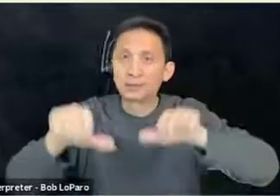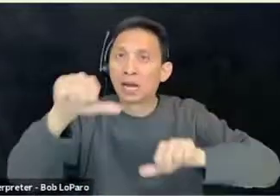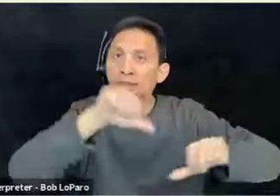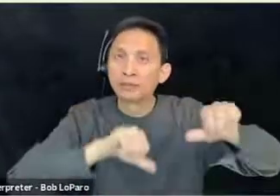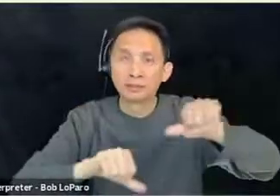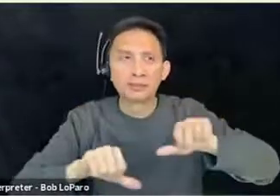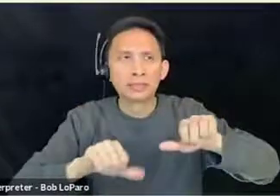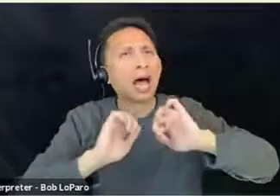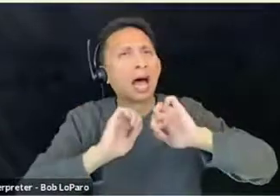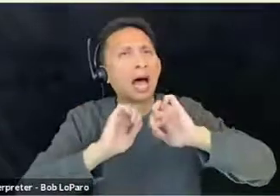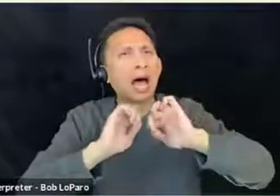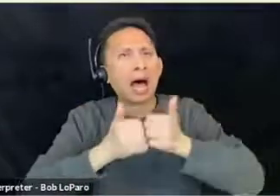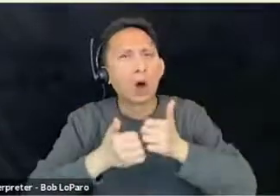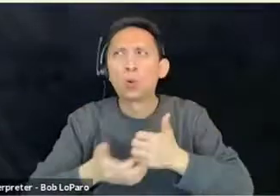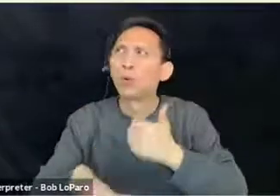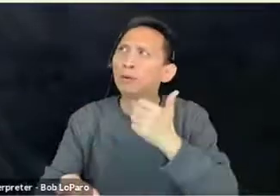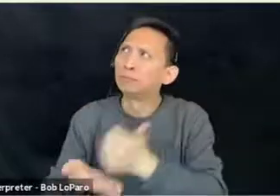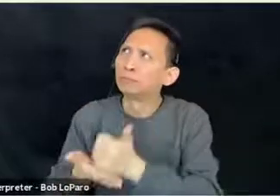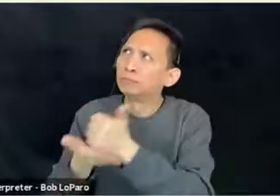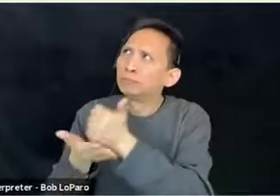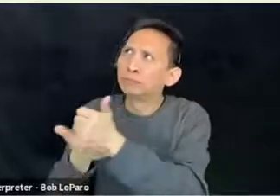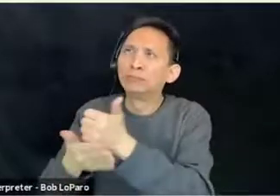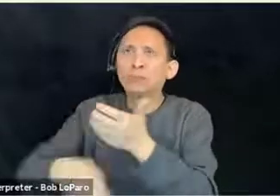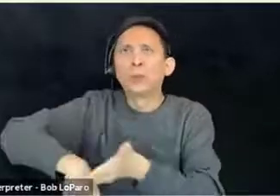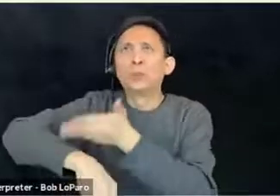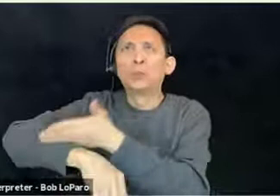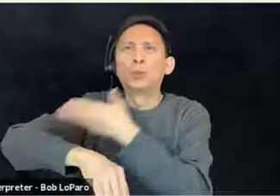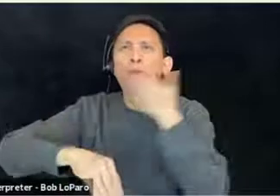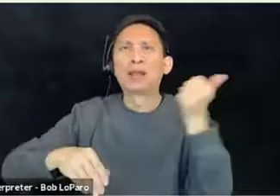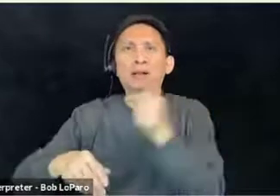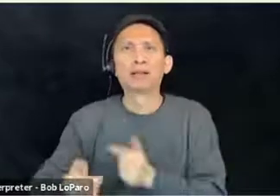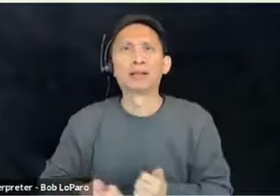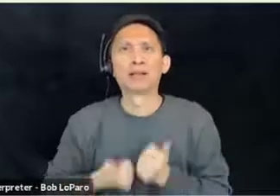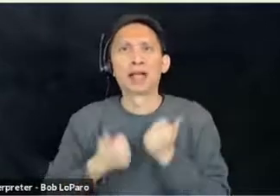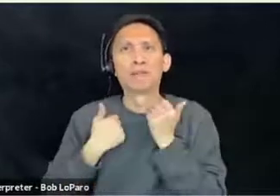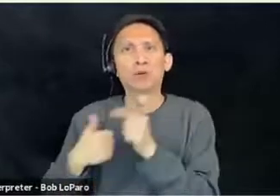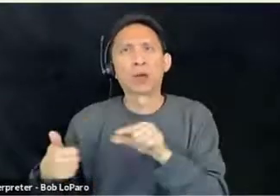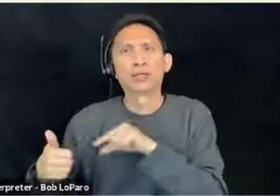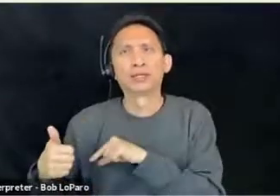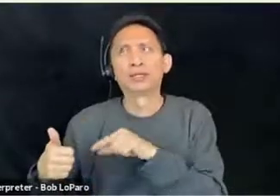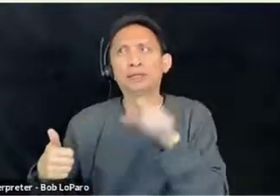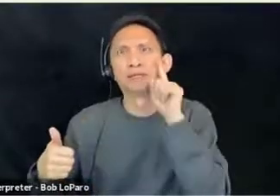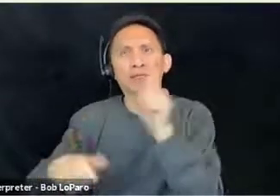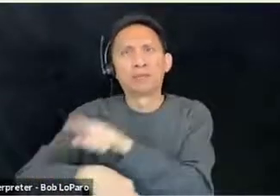quality-of-life for patients? So, some of the things that we've been involved in